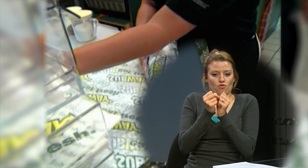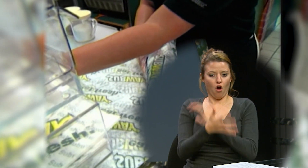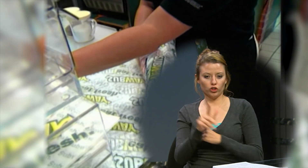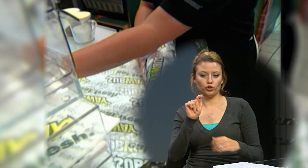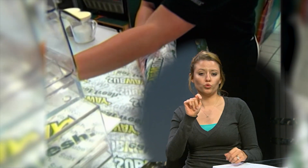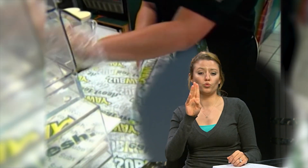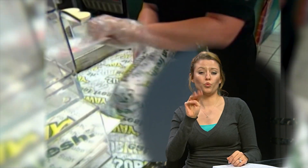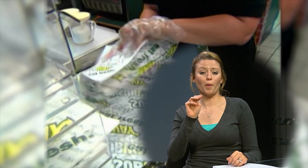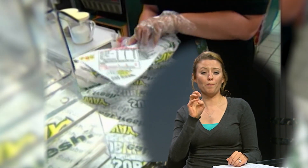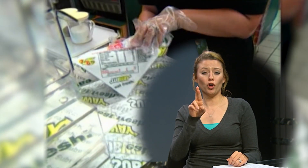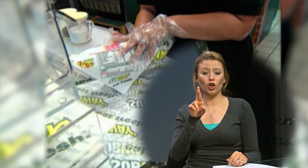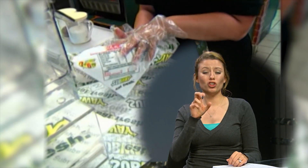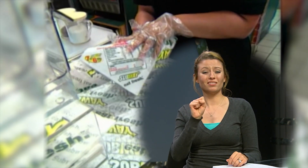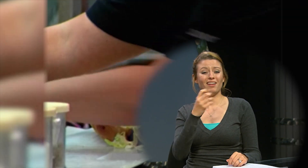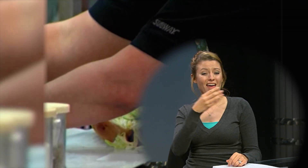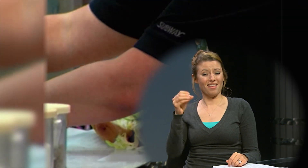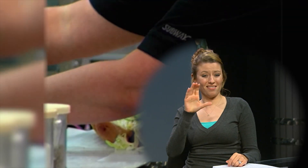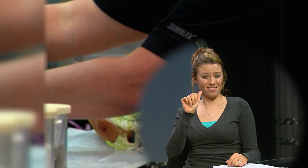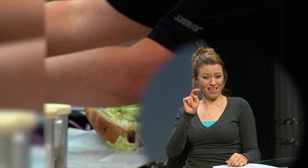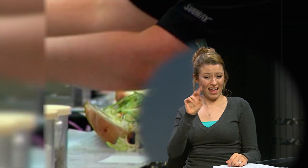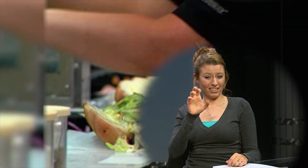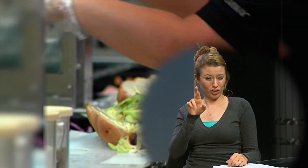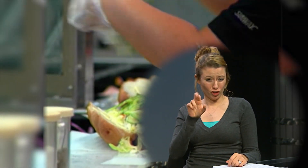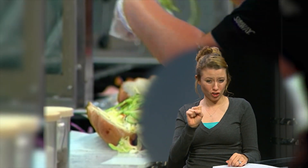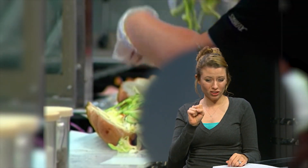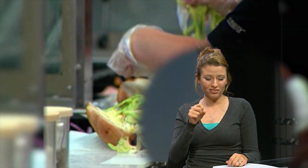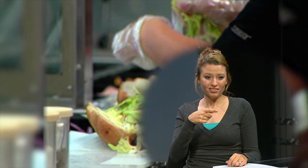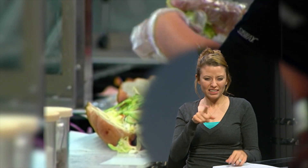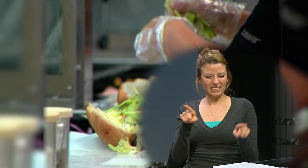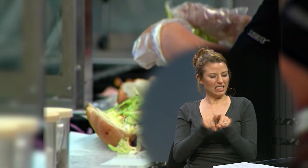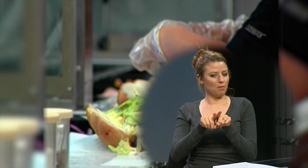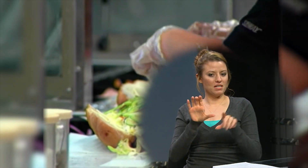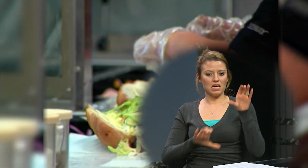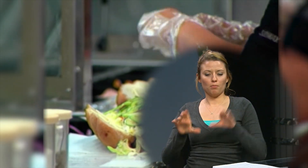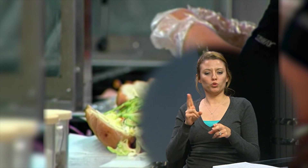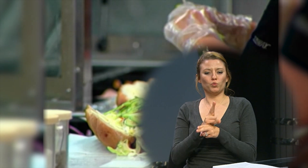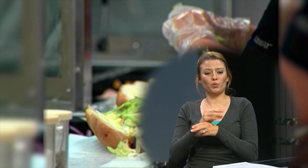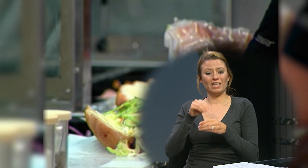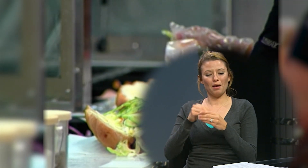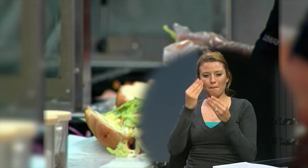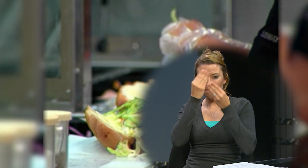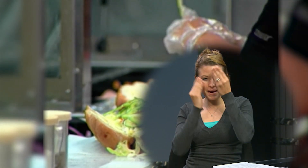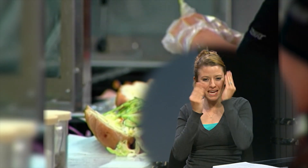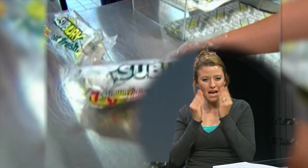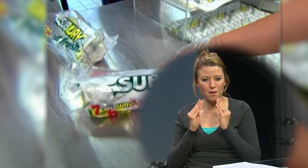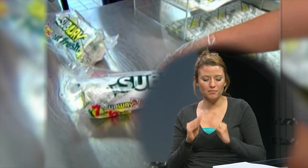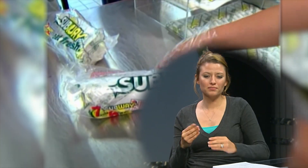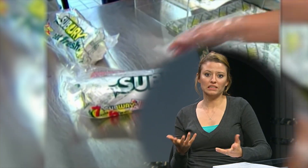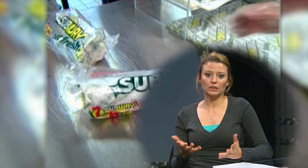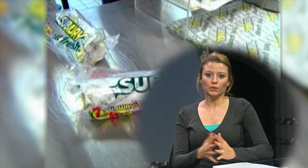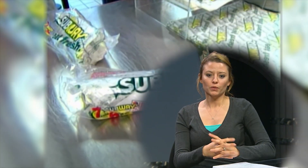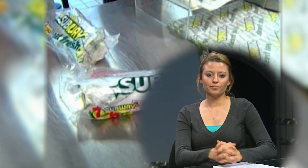HAVE BEEN LINKED TO TUMORS AND CANCER, AND SOME OF THE CHEMICALS ARE ALSO USED IN COSMETICS.